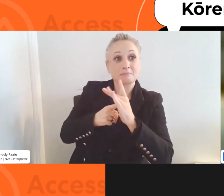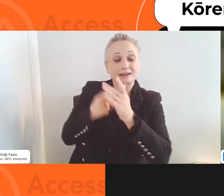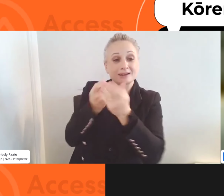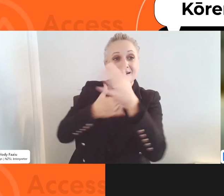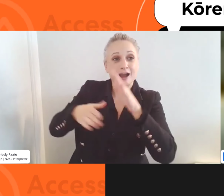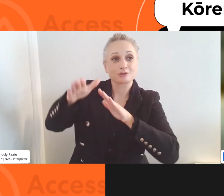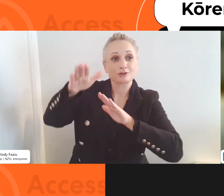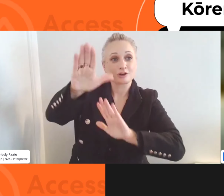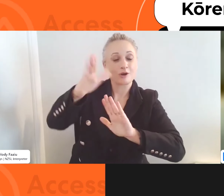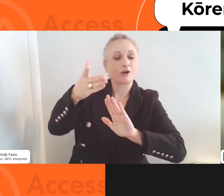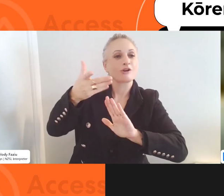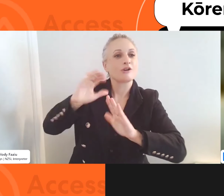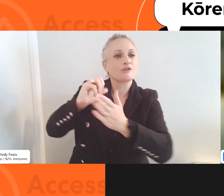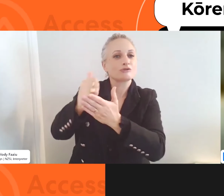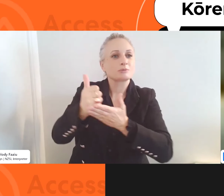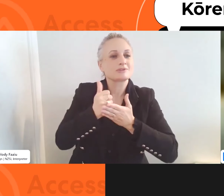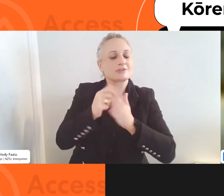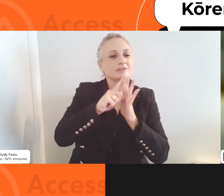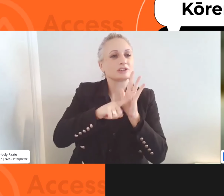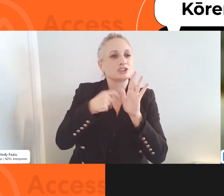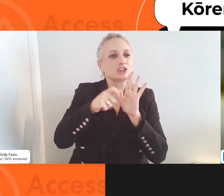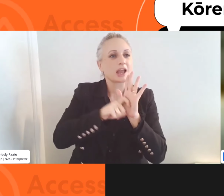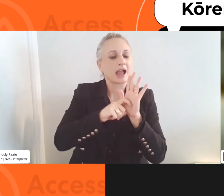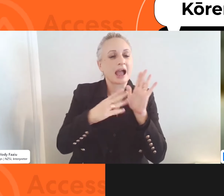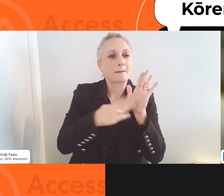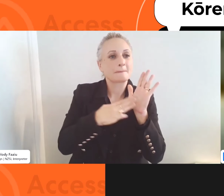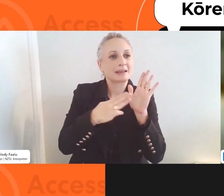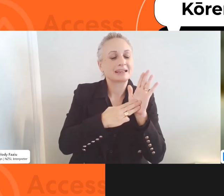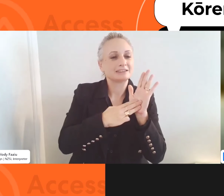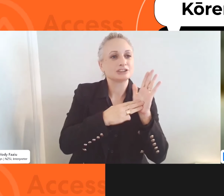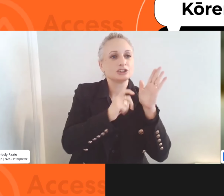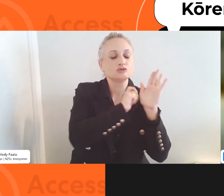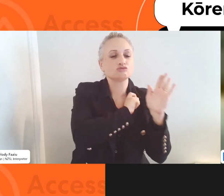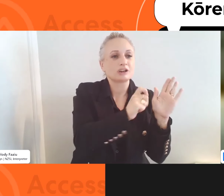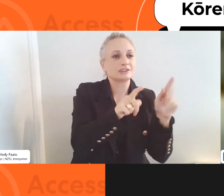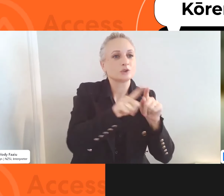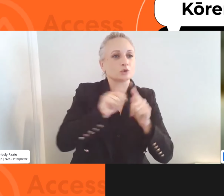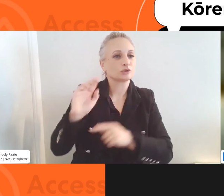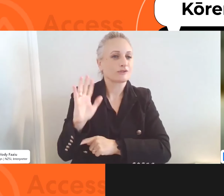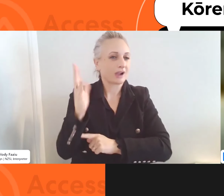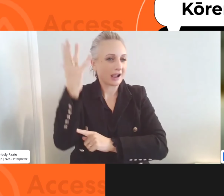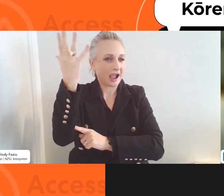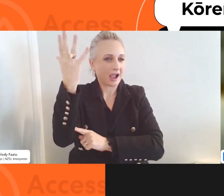from JR McKenzie Trust and Whaikaha, Ministry of Disabled People. The